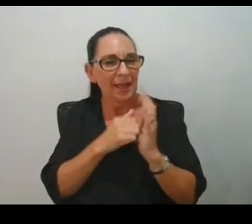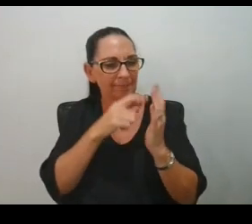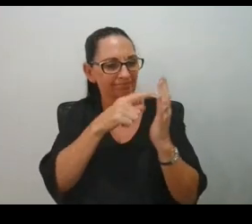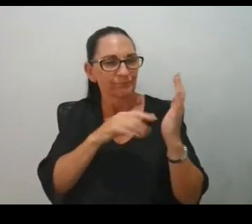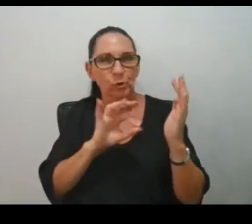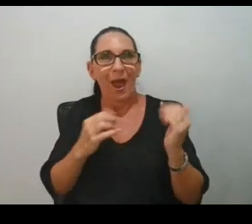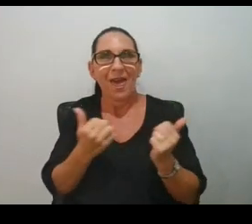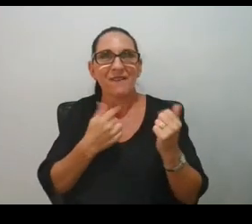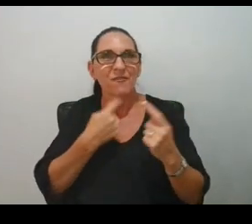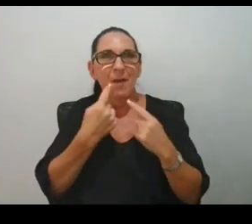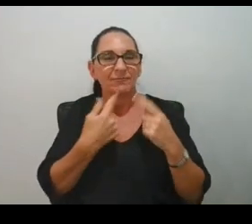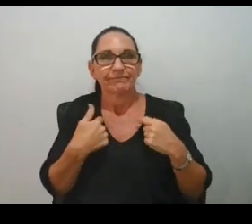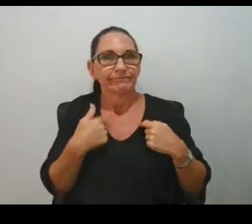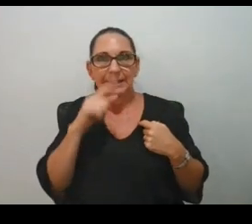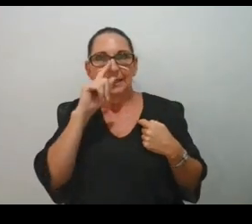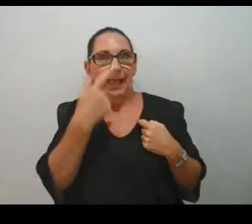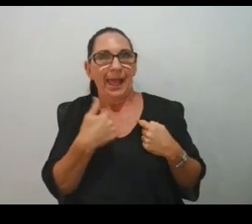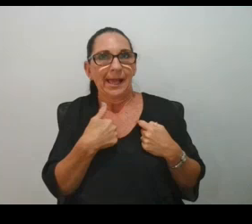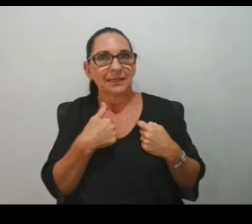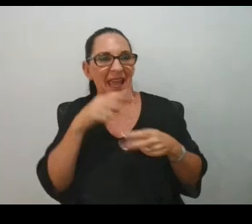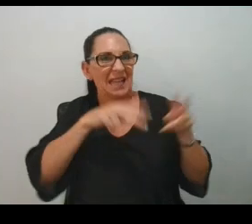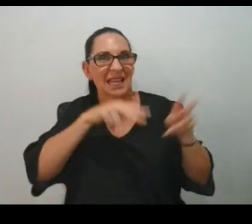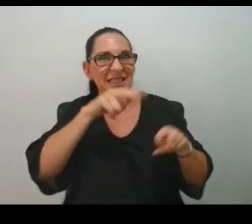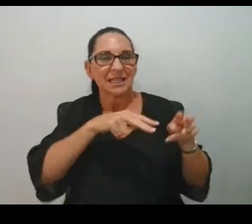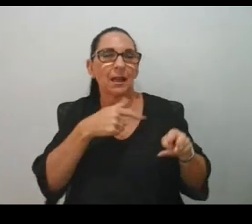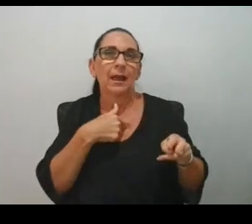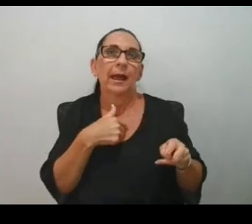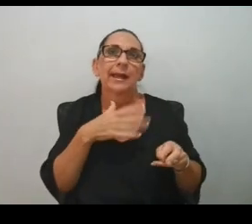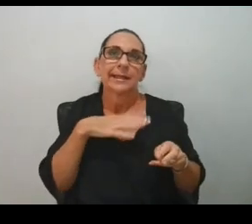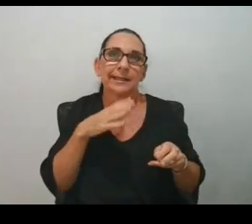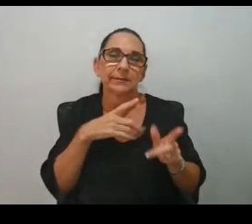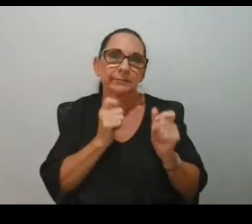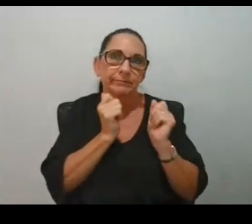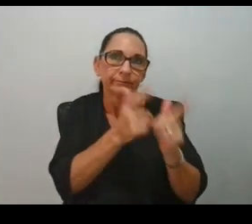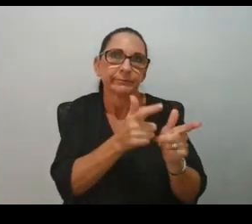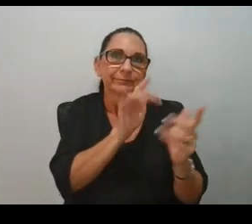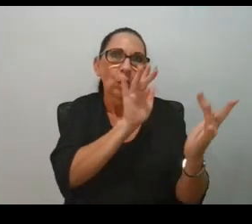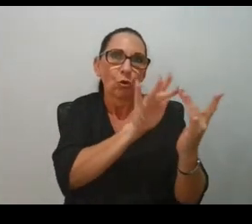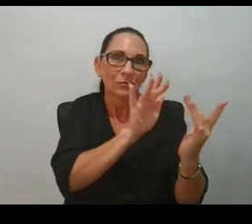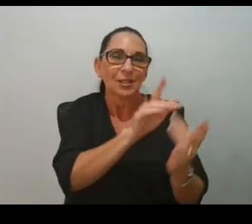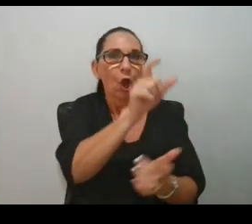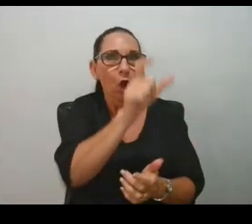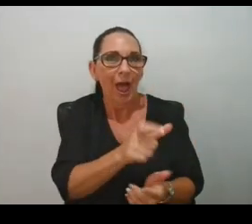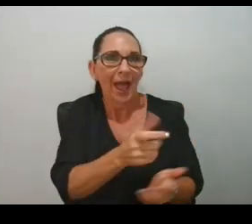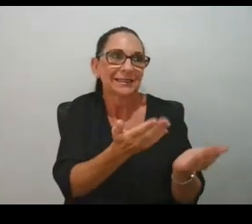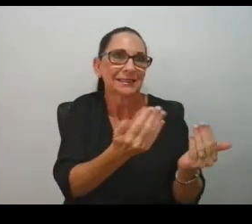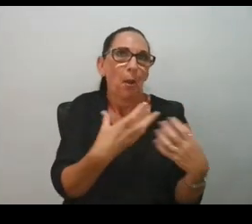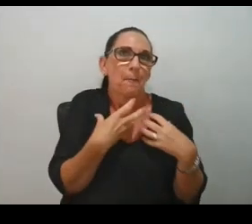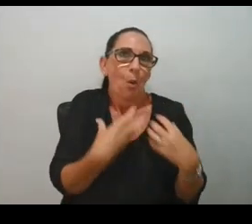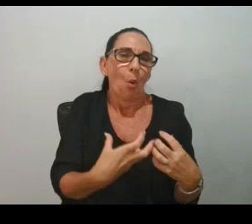aid um and we have to then go to the client asking for some further information which of course then